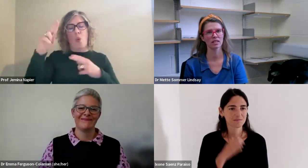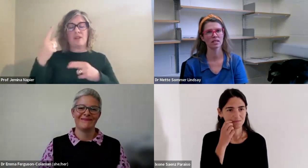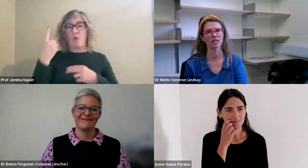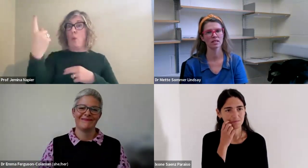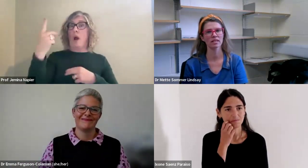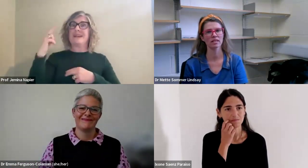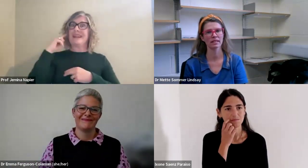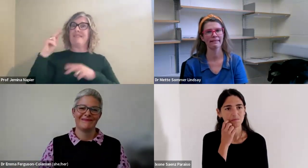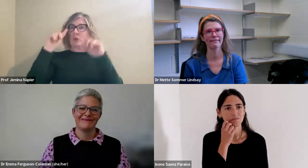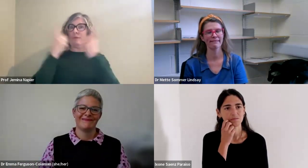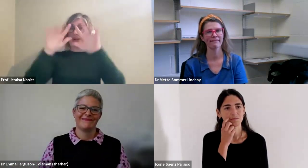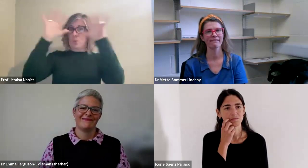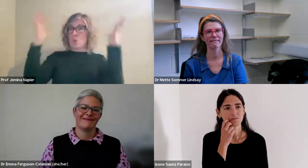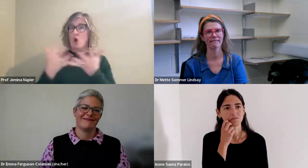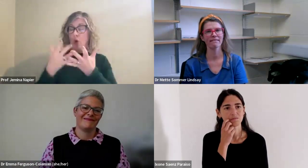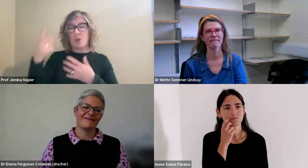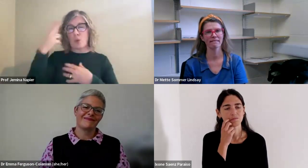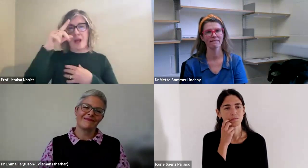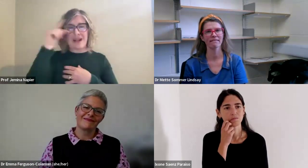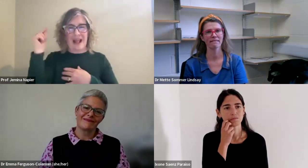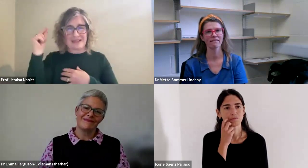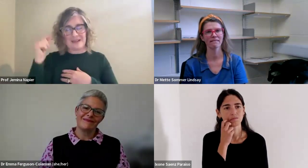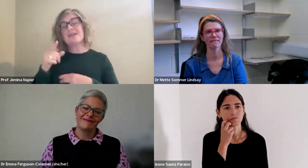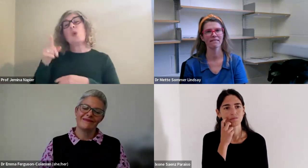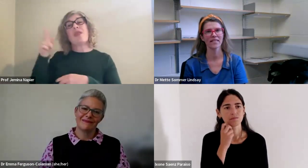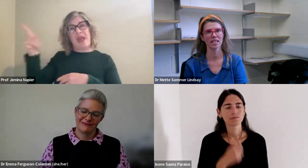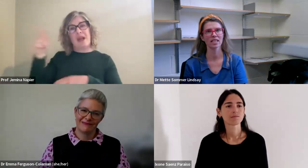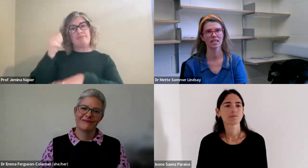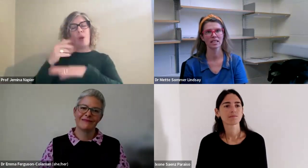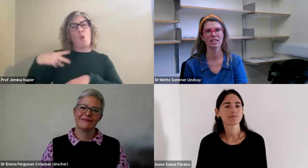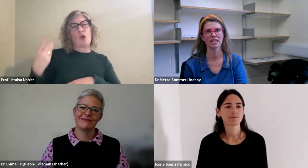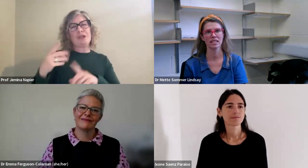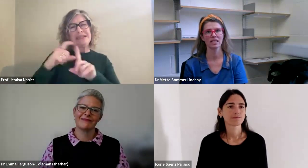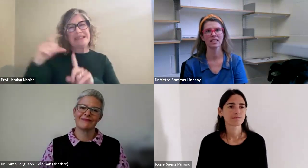in America, there is an institution Gallaudet University it's unique in the world in that it is